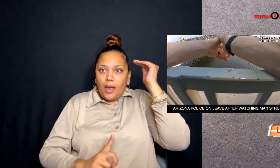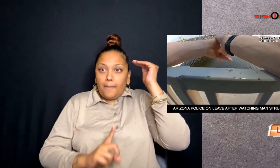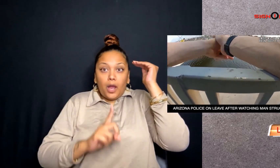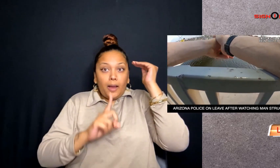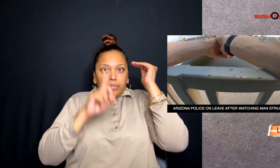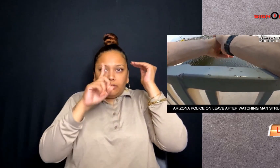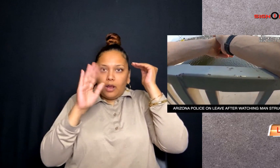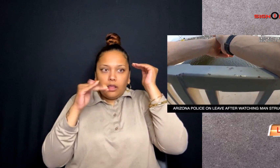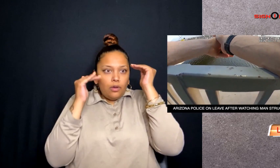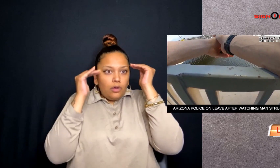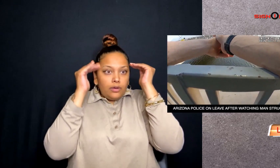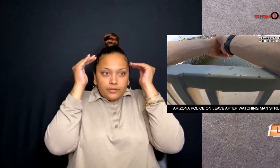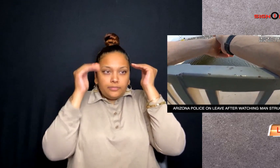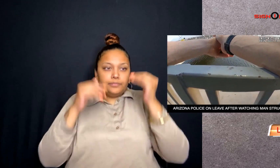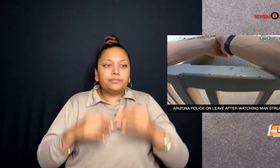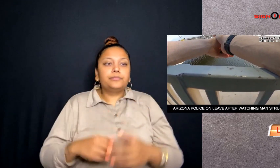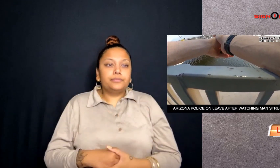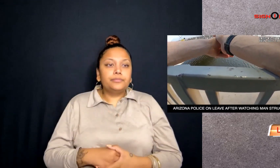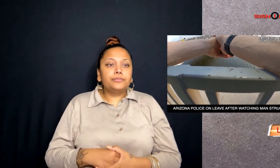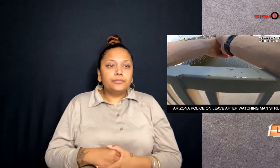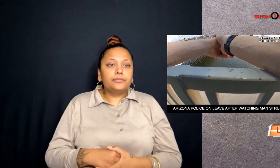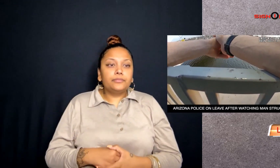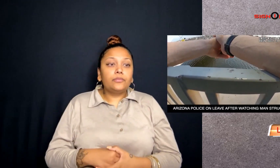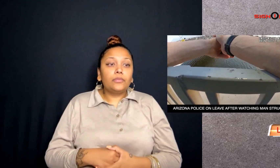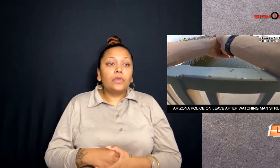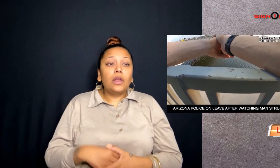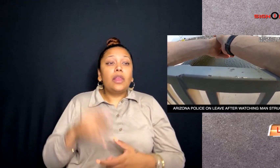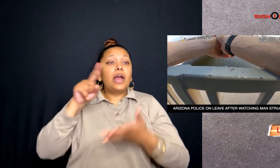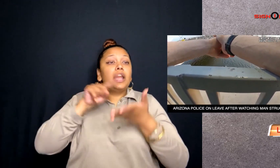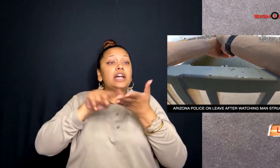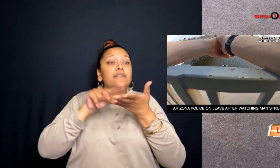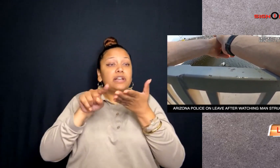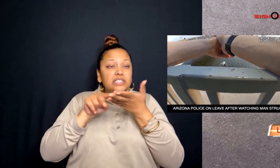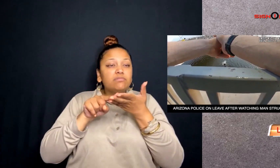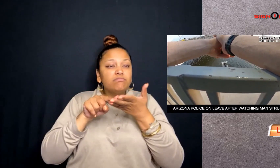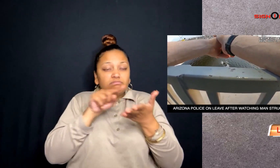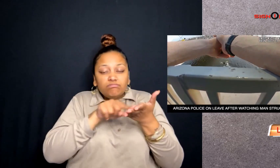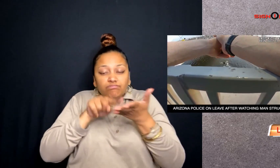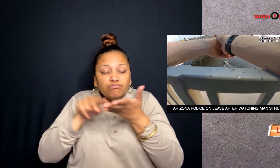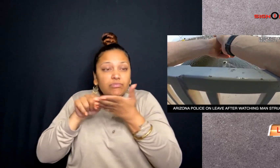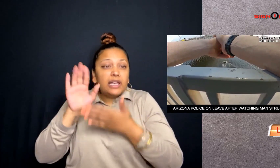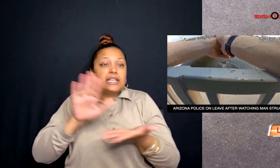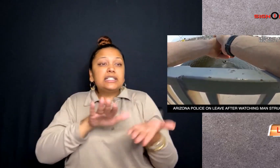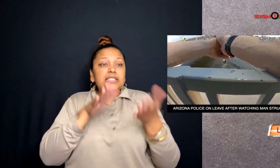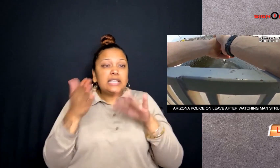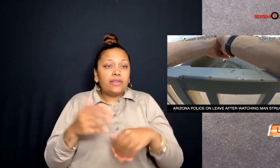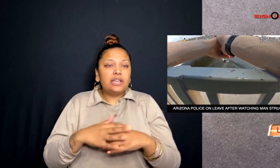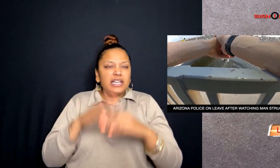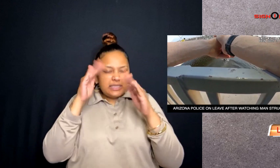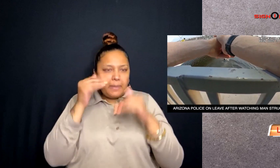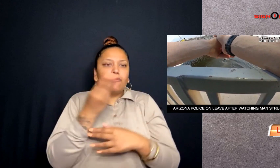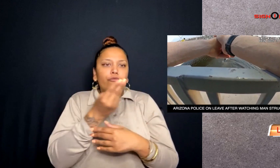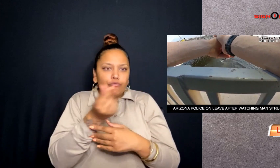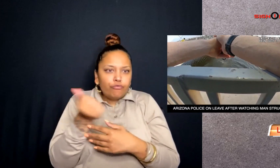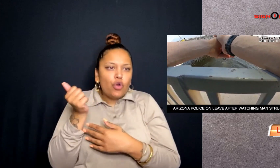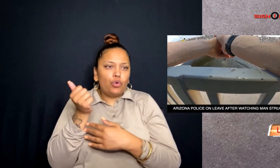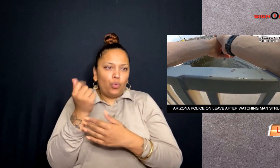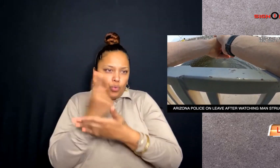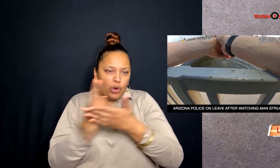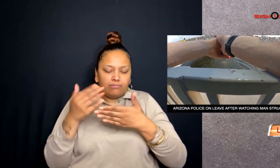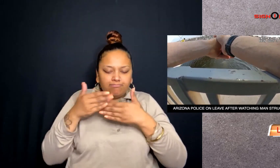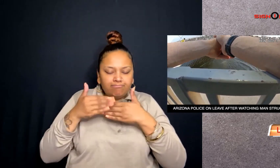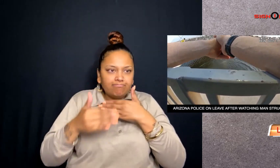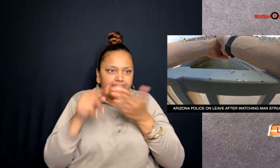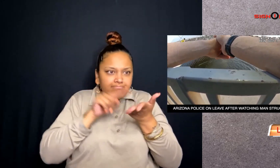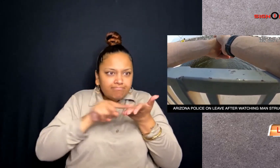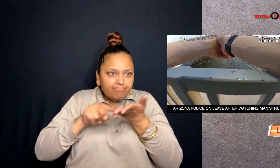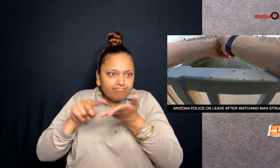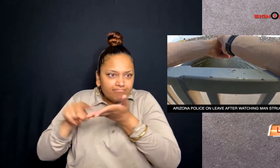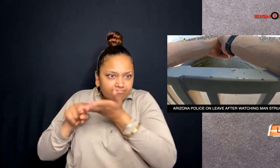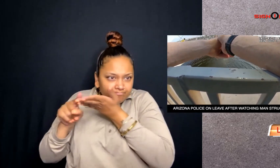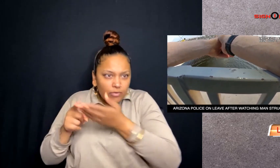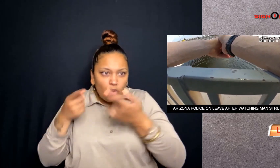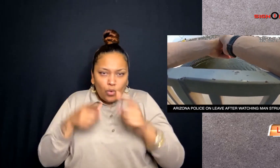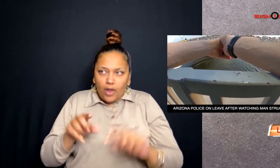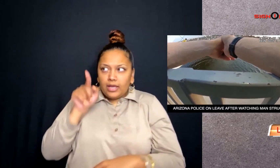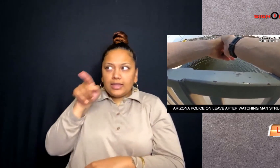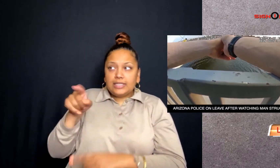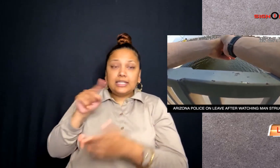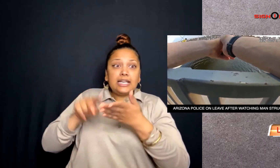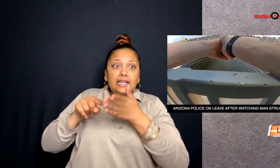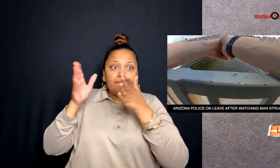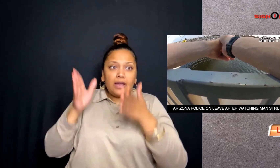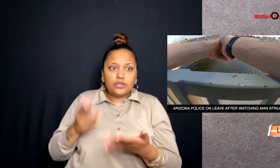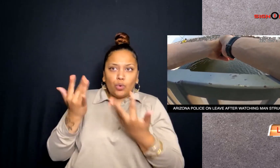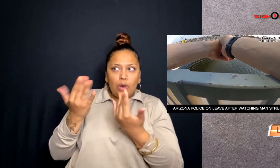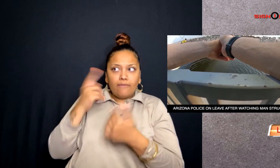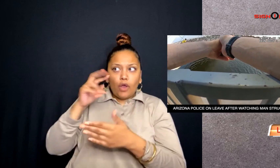water and never came back up the investigation into Bickings death is expected